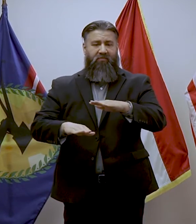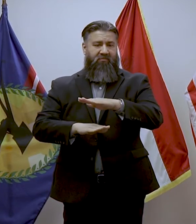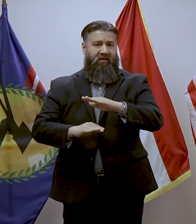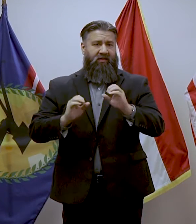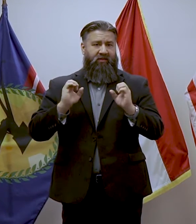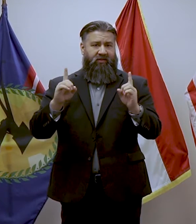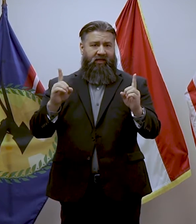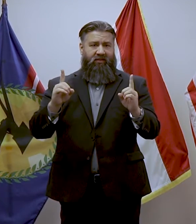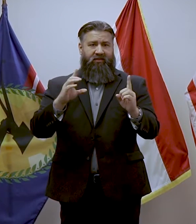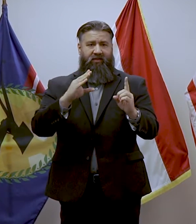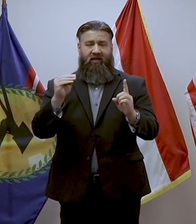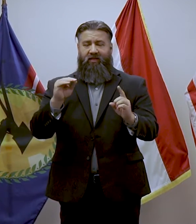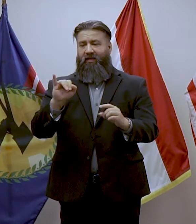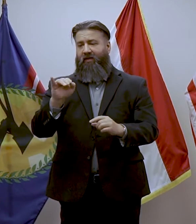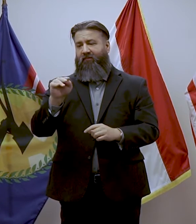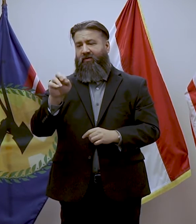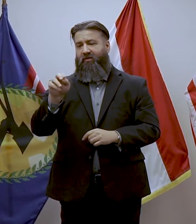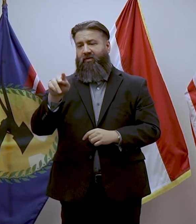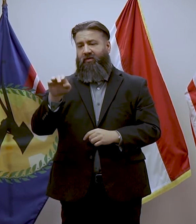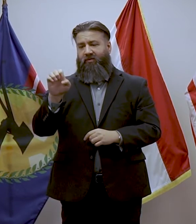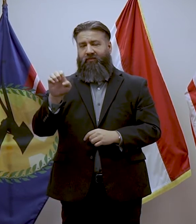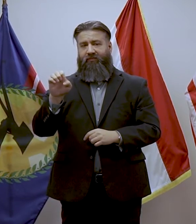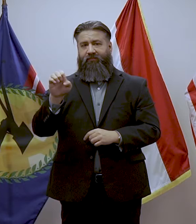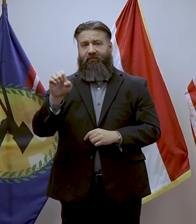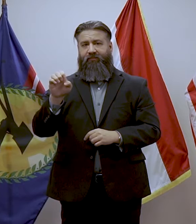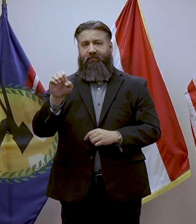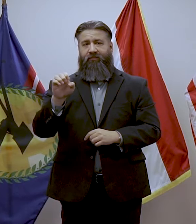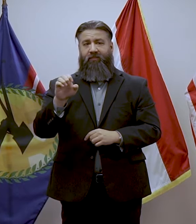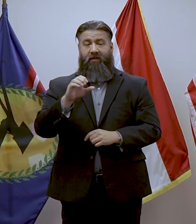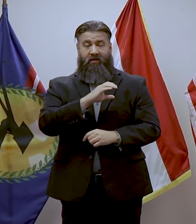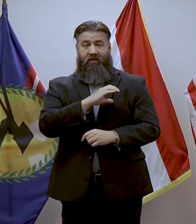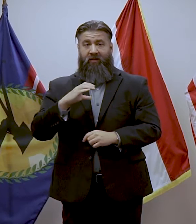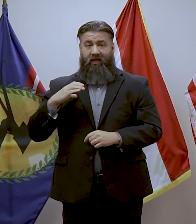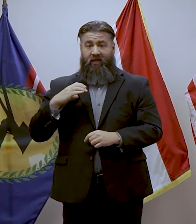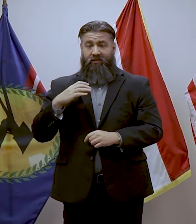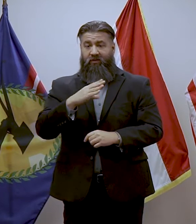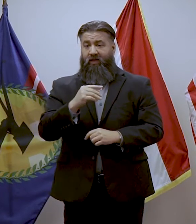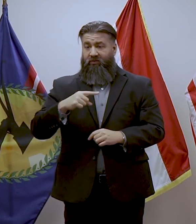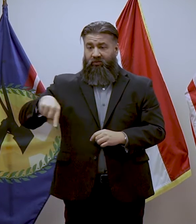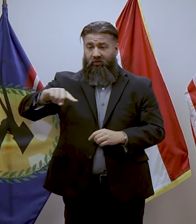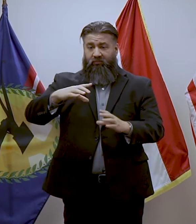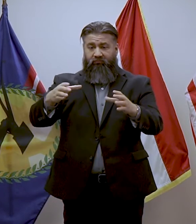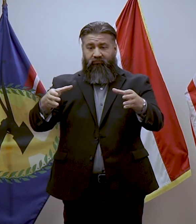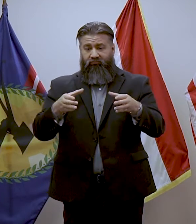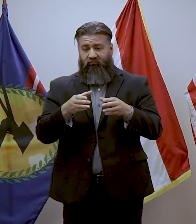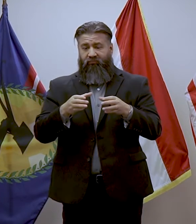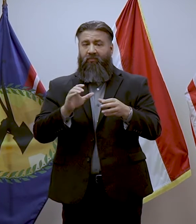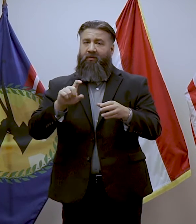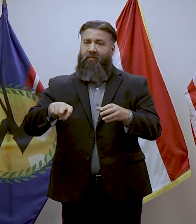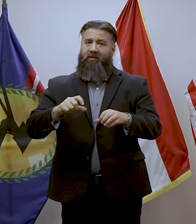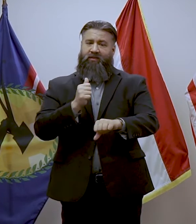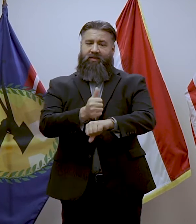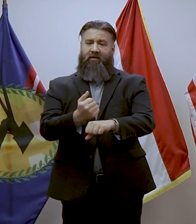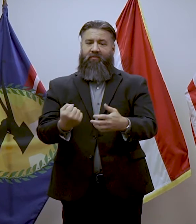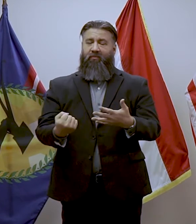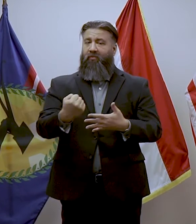The County Council, with the voices of our residents in hand, must now set the priorities, knowing that not everything